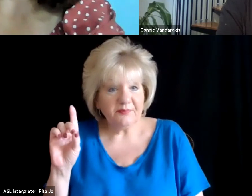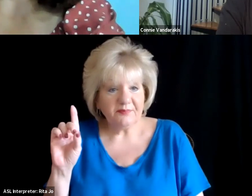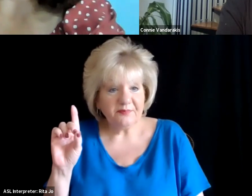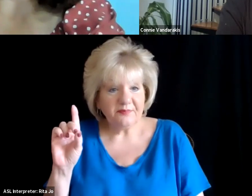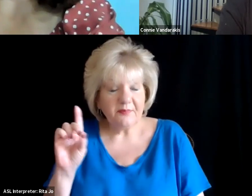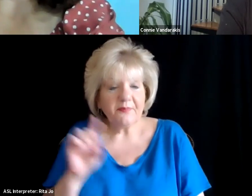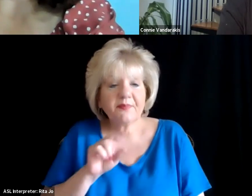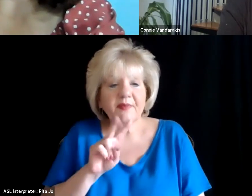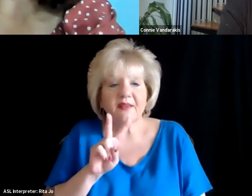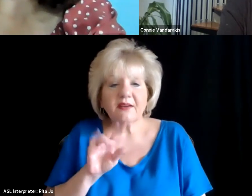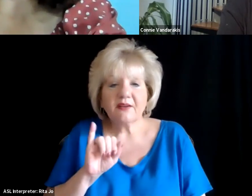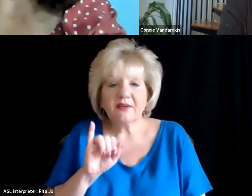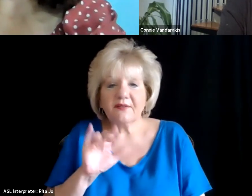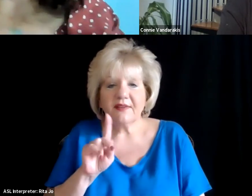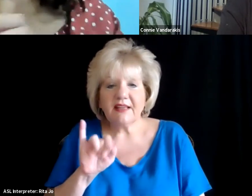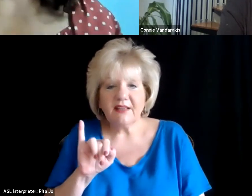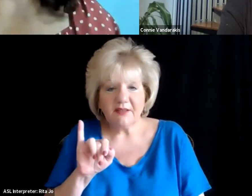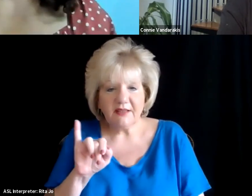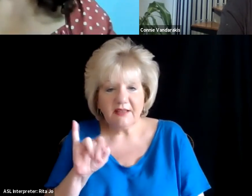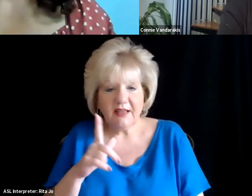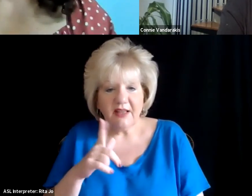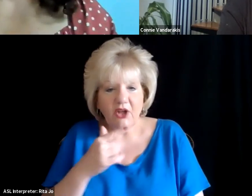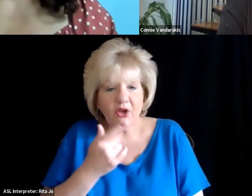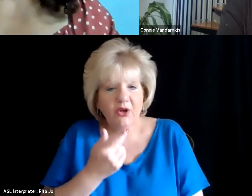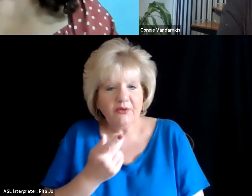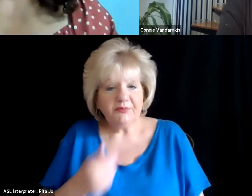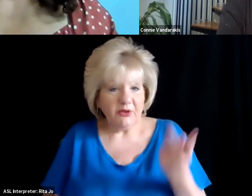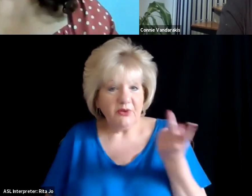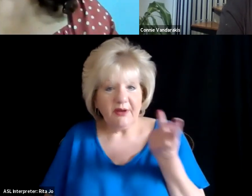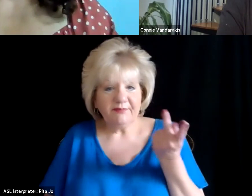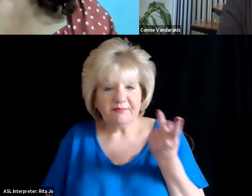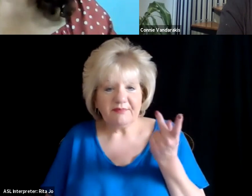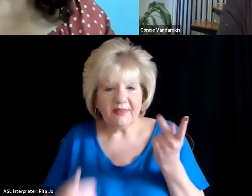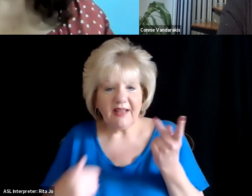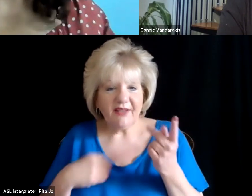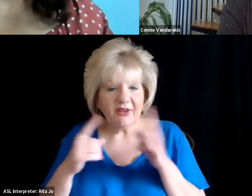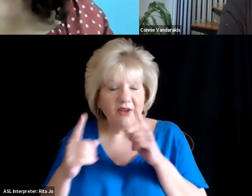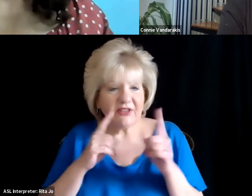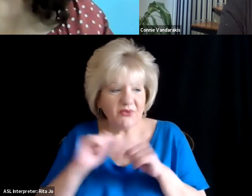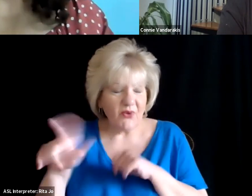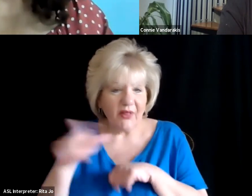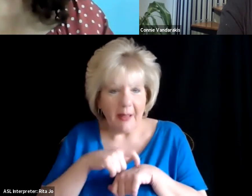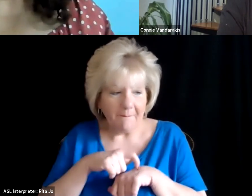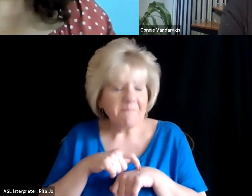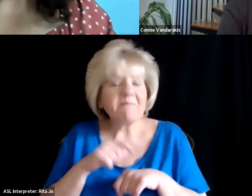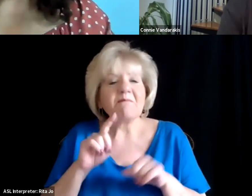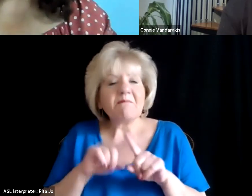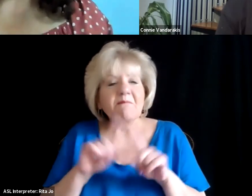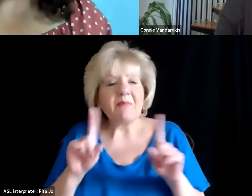Unknown: Stacey, I wanted to you and I, of course, have conversation all the time. But, um, I think you and I will have